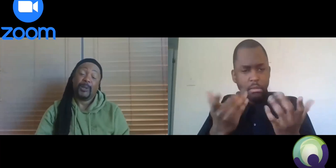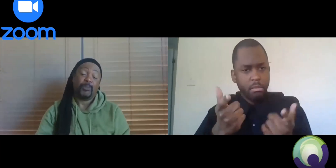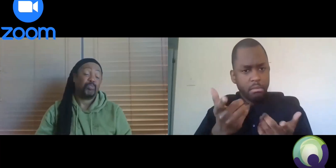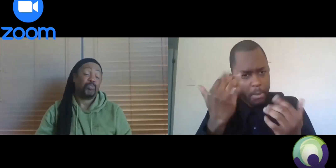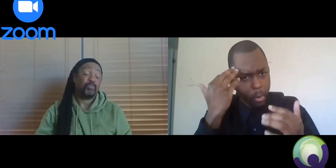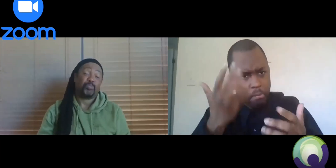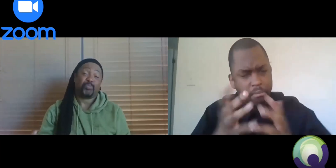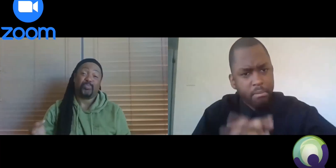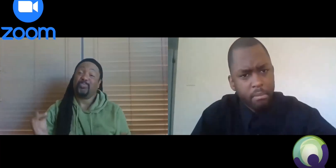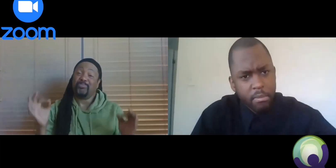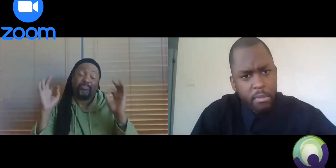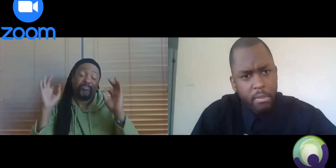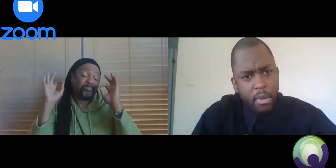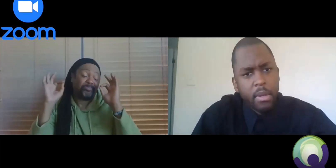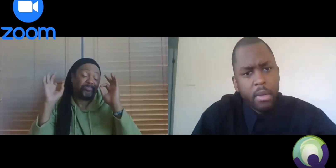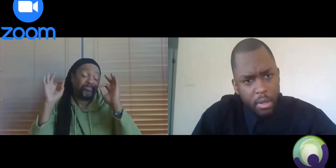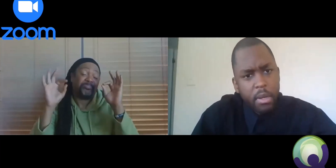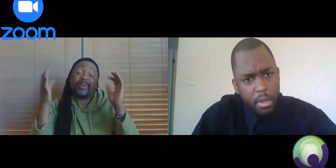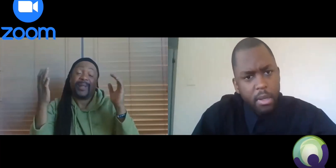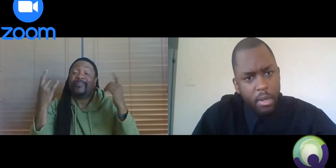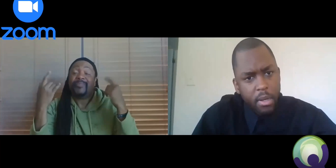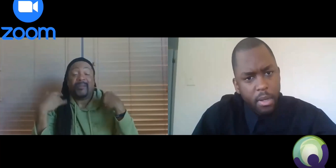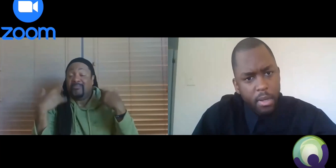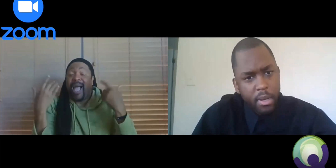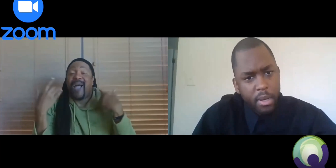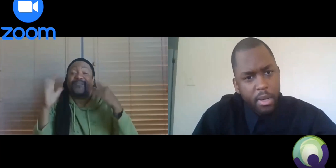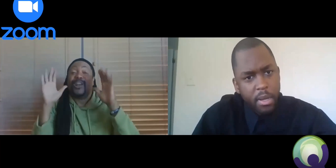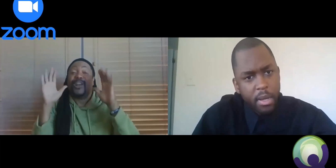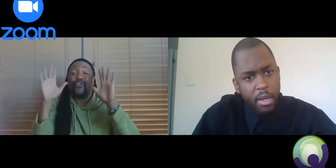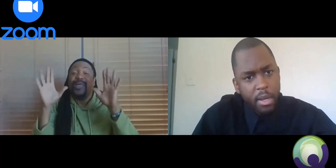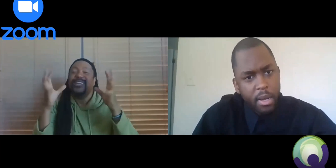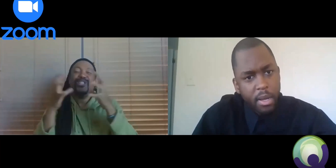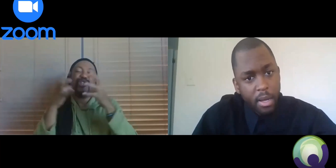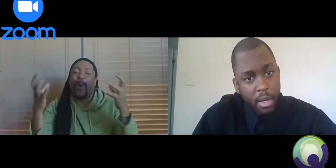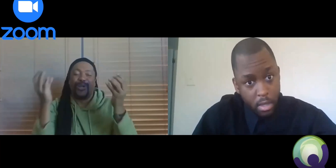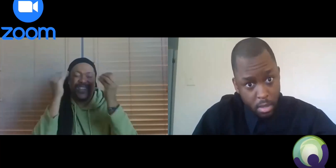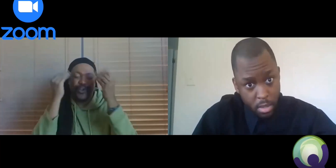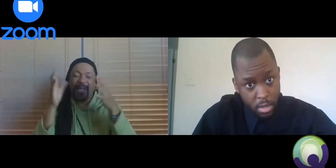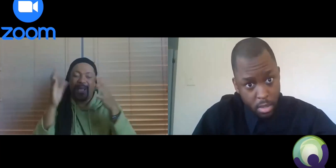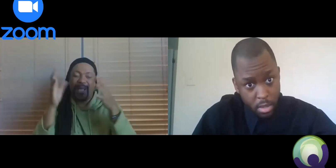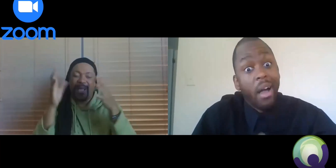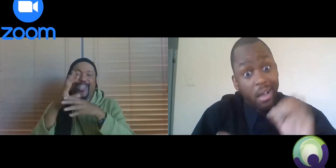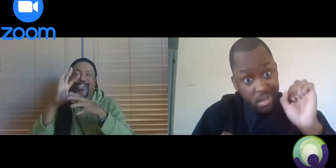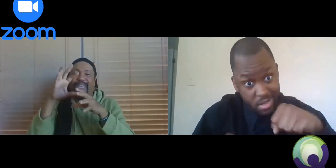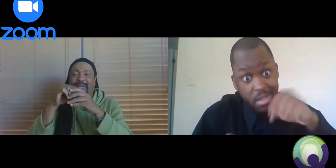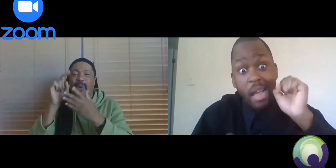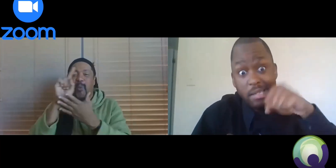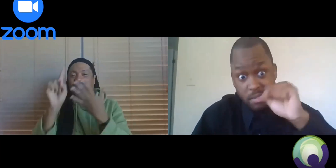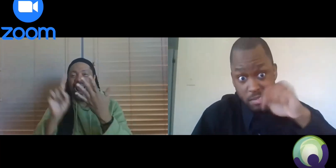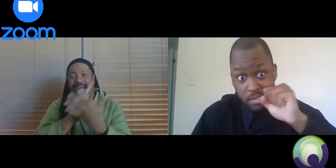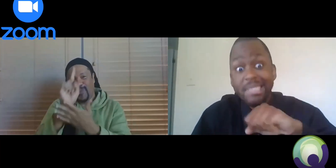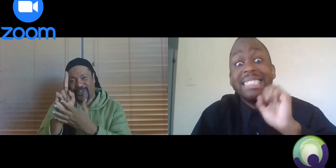Fred: It was great, and I know it was so information in one hour.